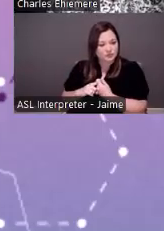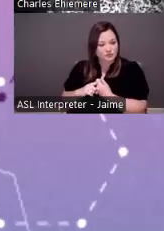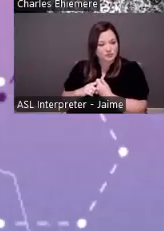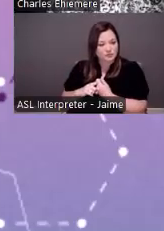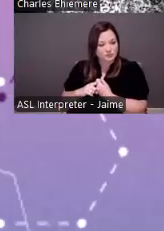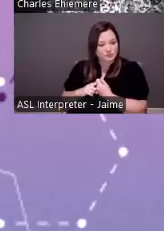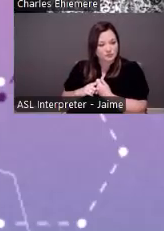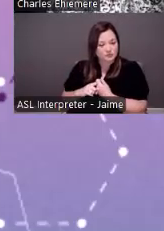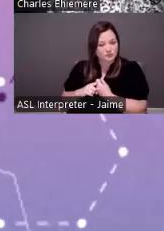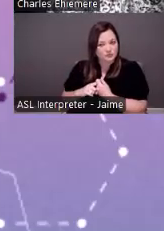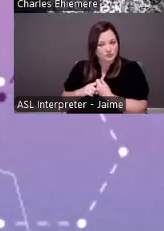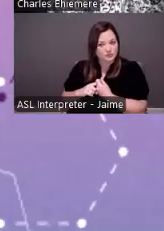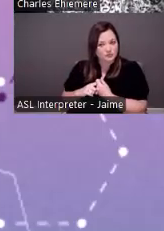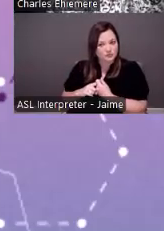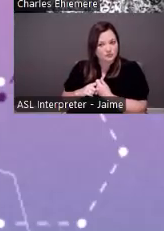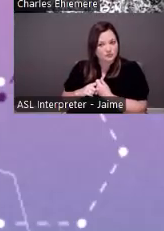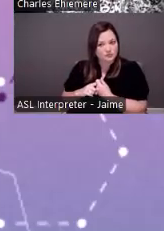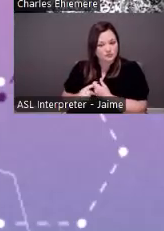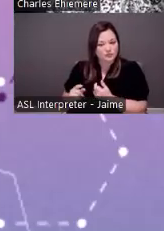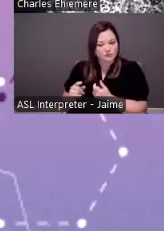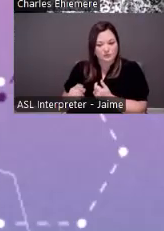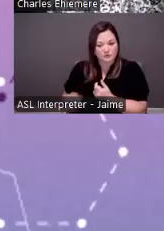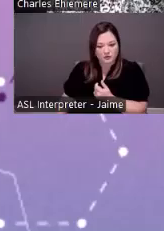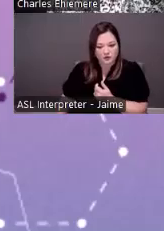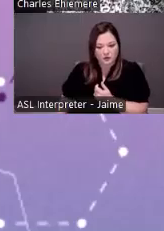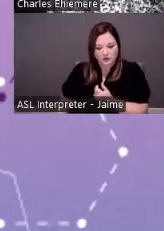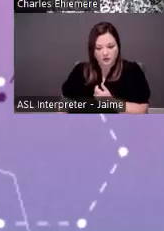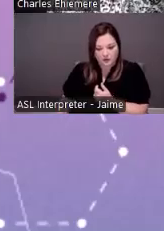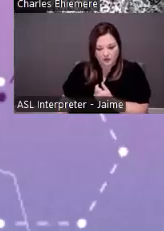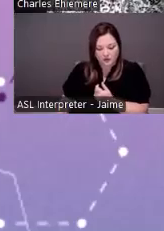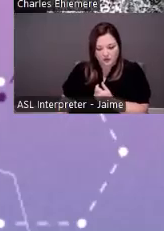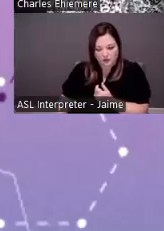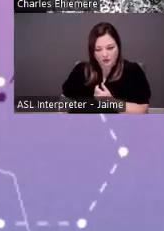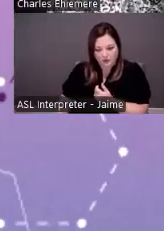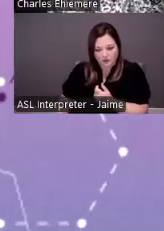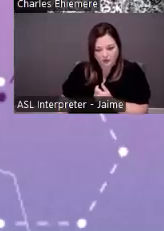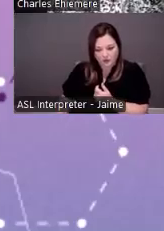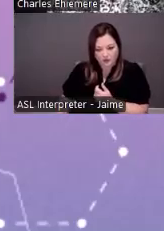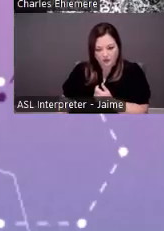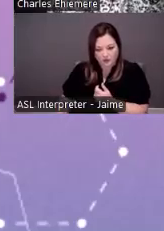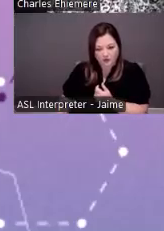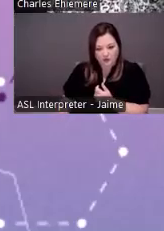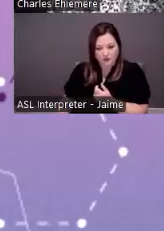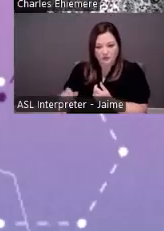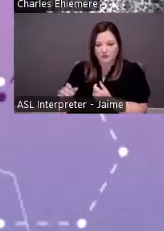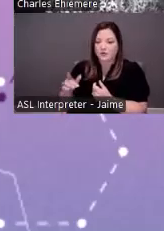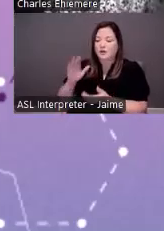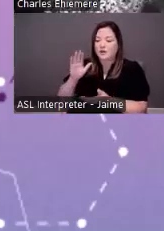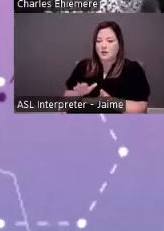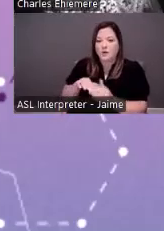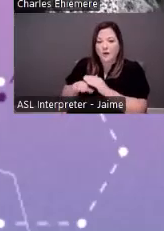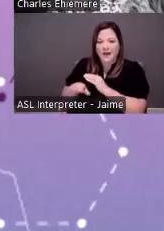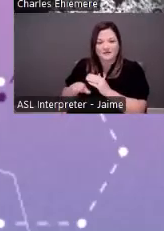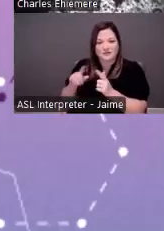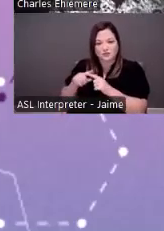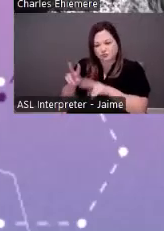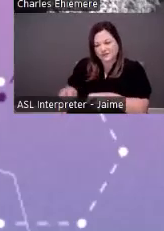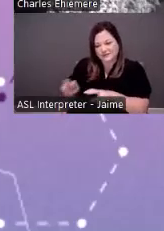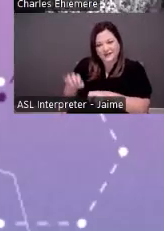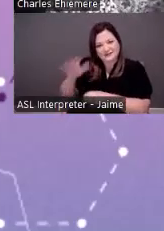as well as low access to network to even access this information digitally. And all those things were born as a result